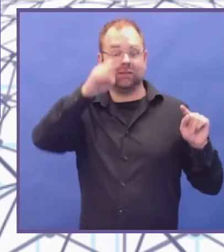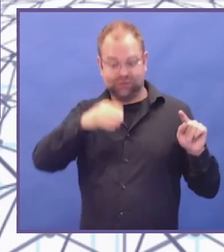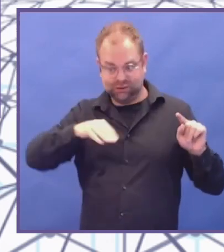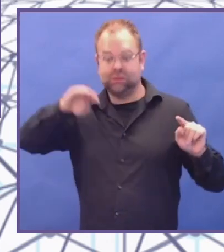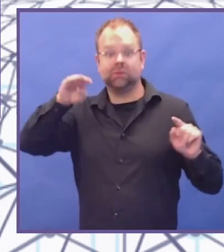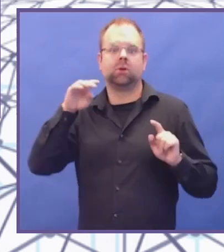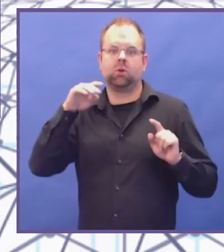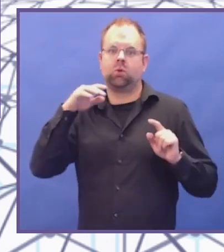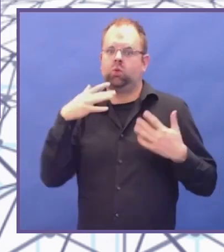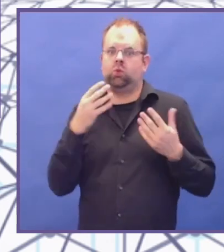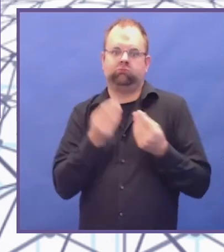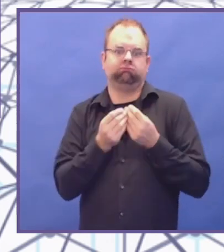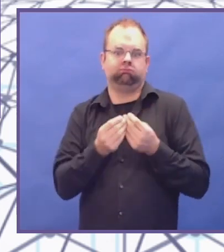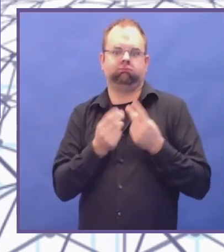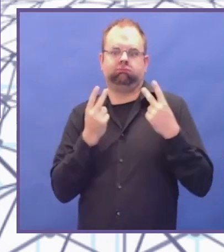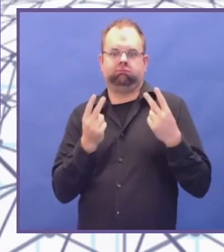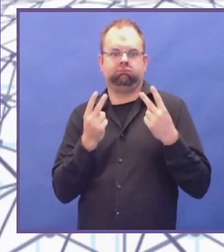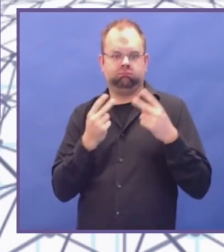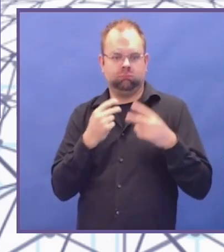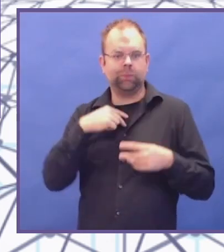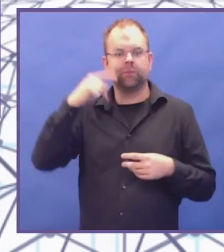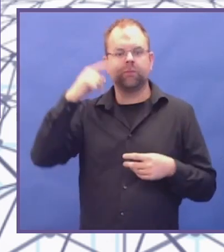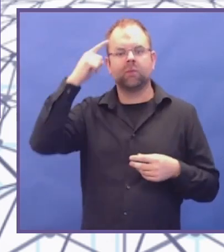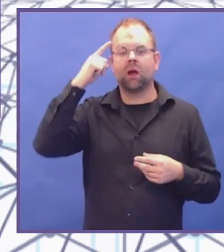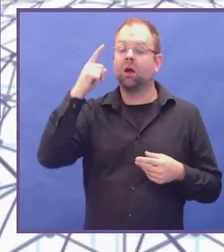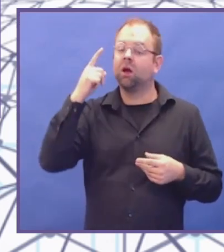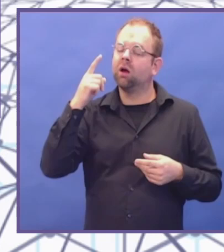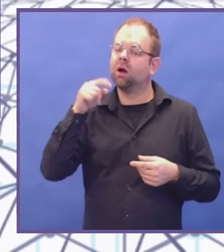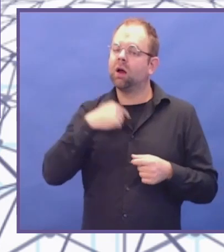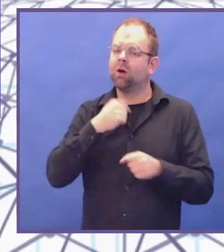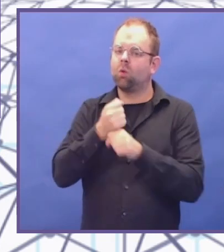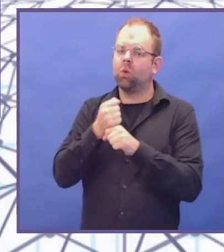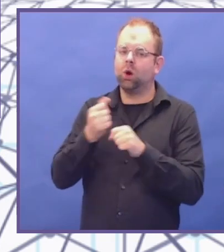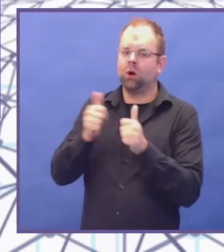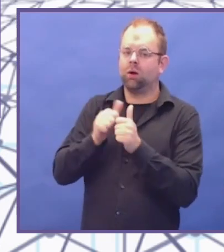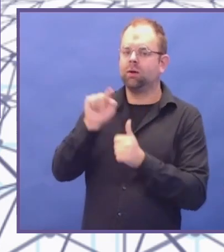live in populations that are dynamic because their demographics are changing,